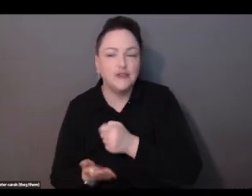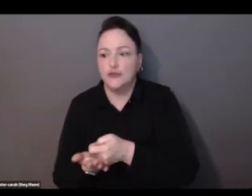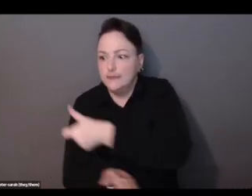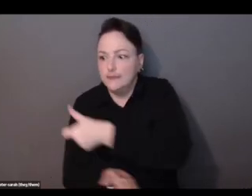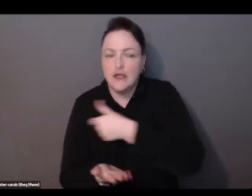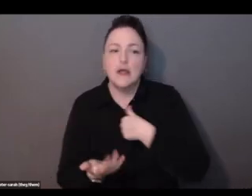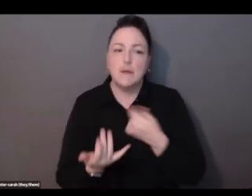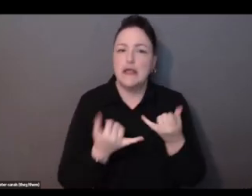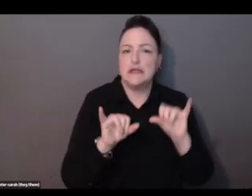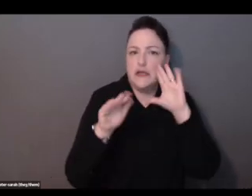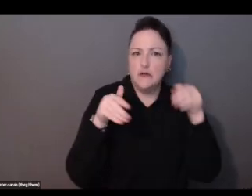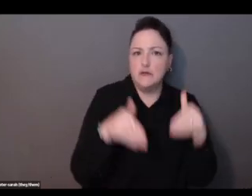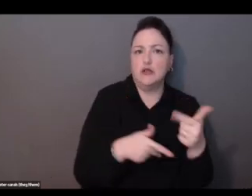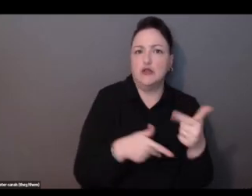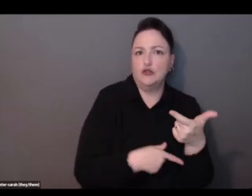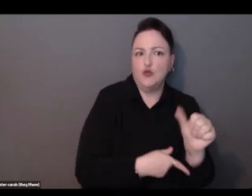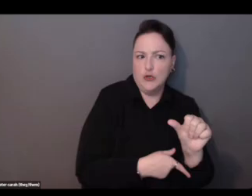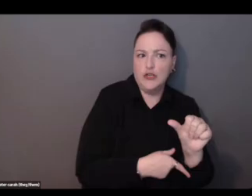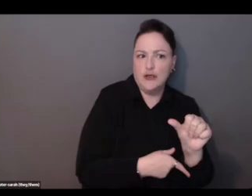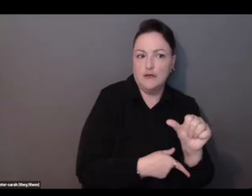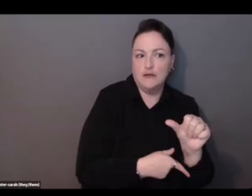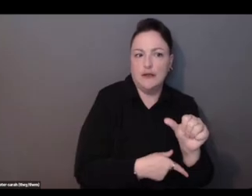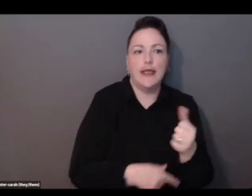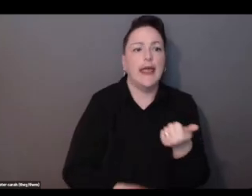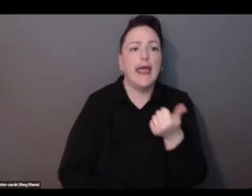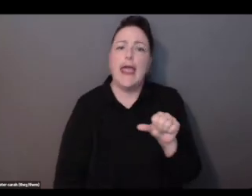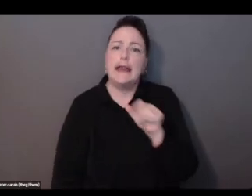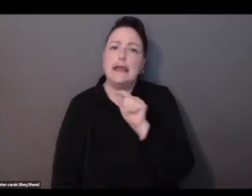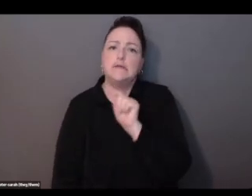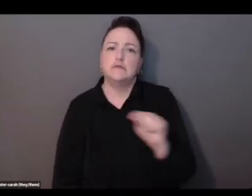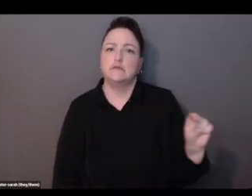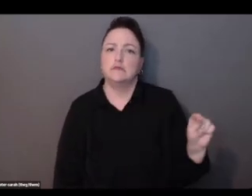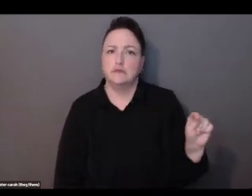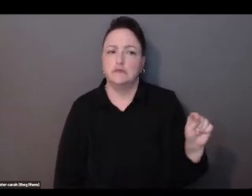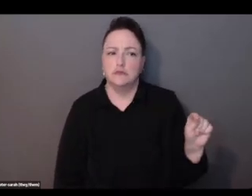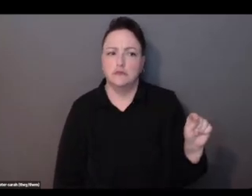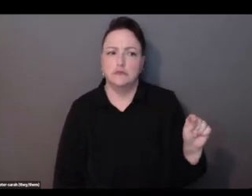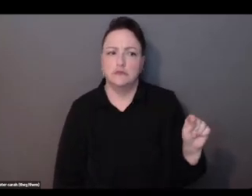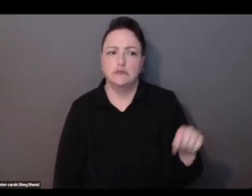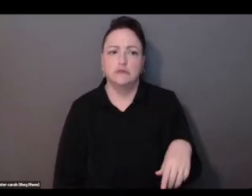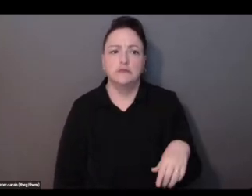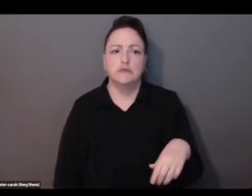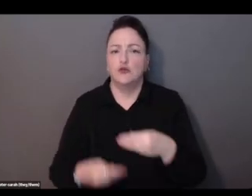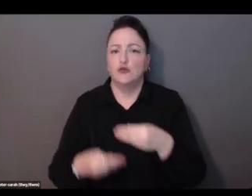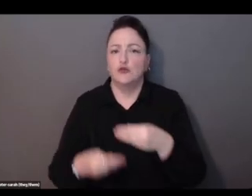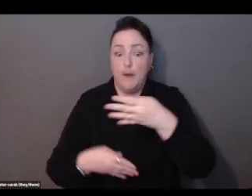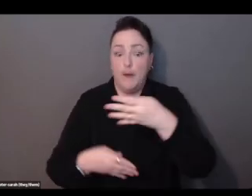you can hover above any of these drop down menus, and there's an eraser to